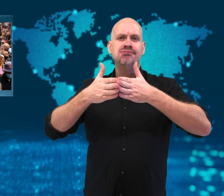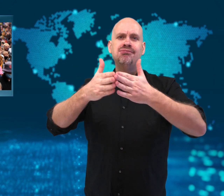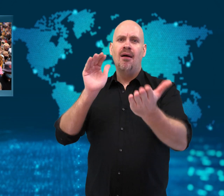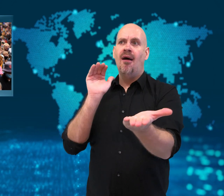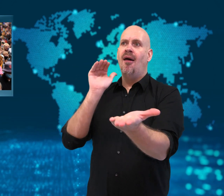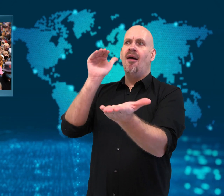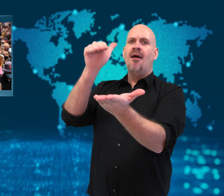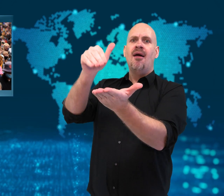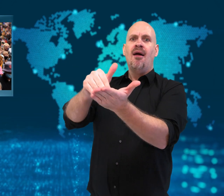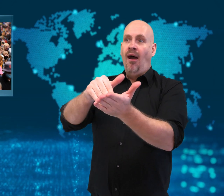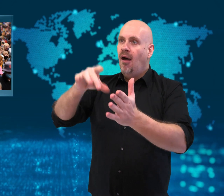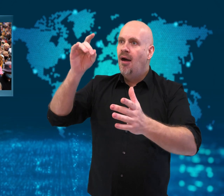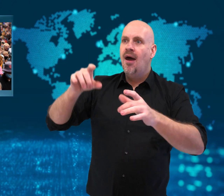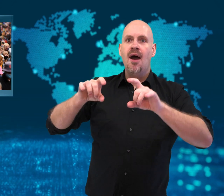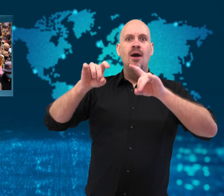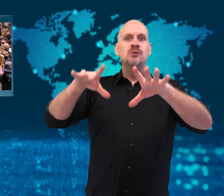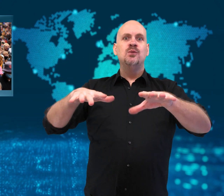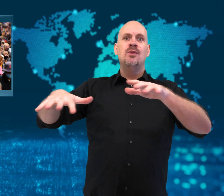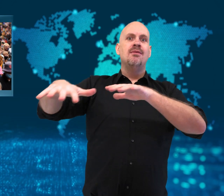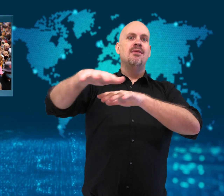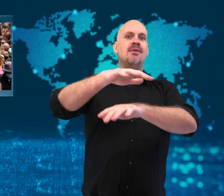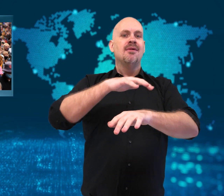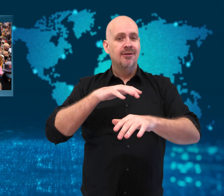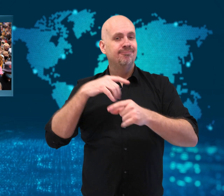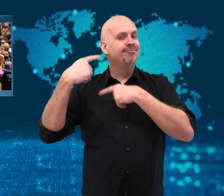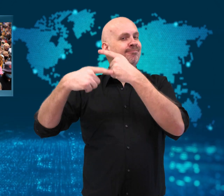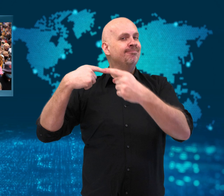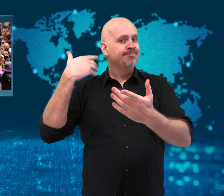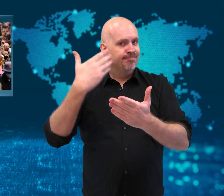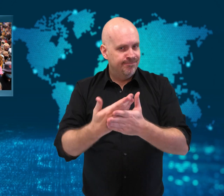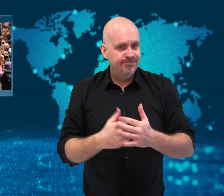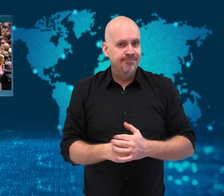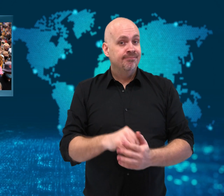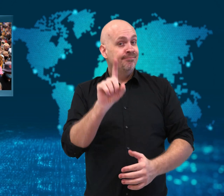of the British’s First Fleet in 1788.